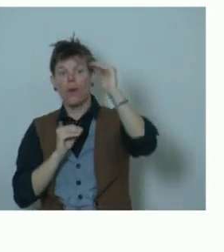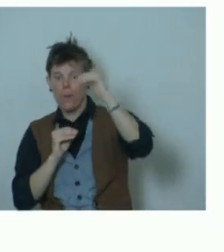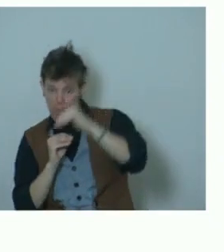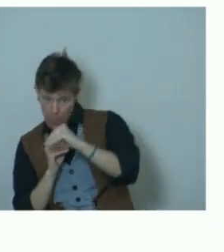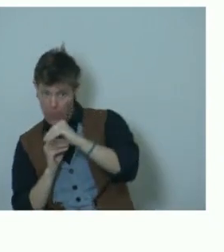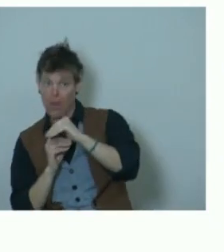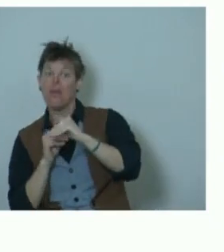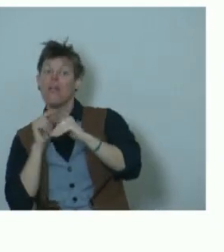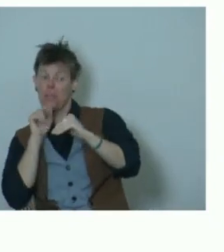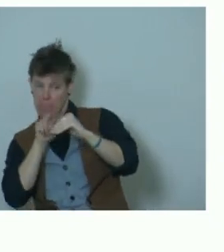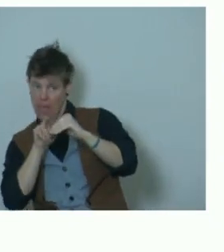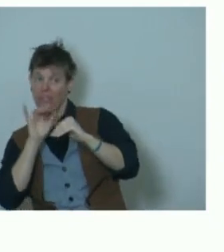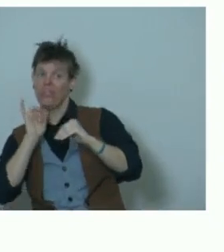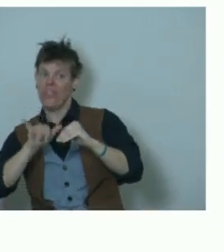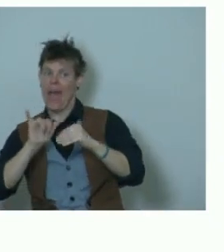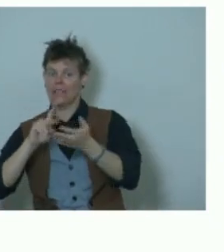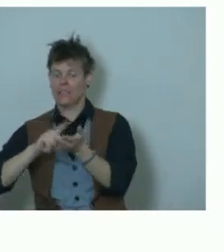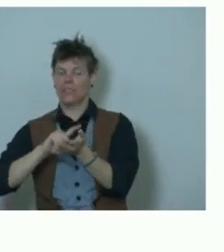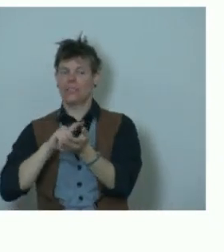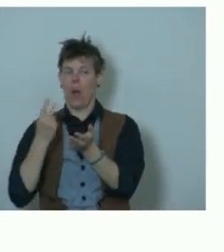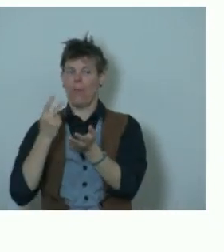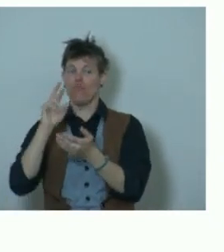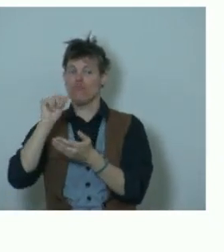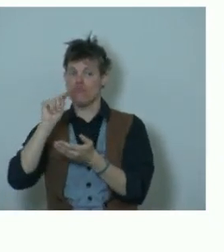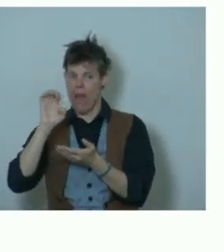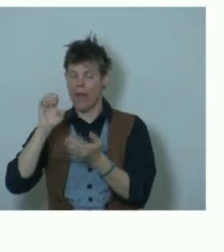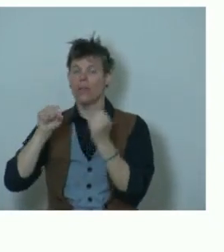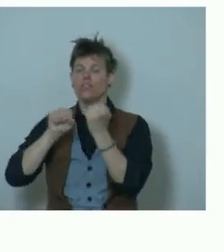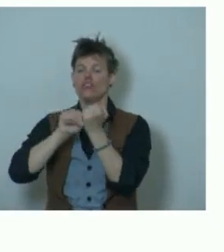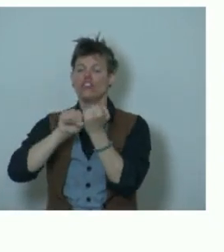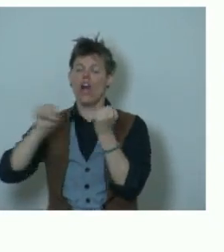WE ARE WORKING ON THE NUMBERS FOR THAT.